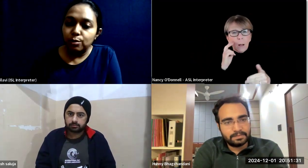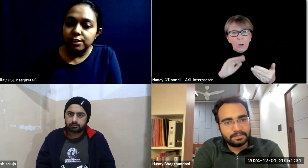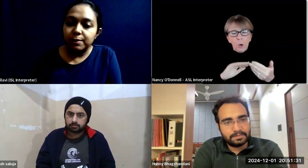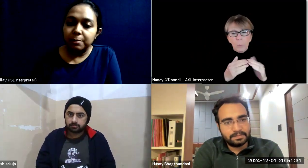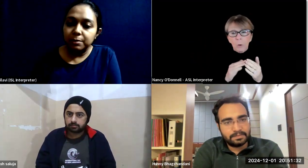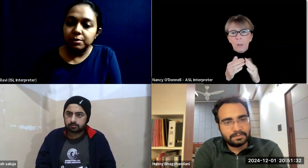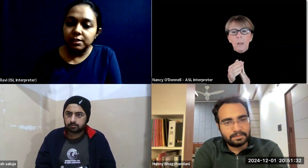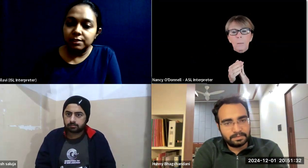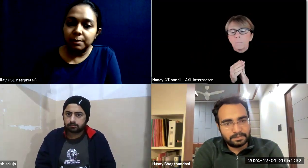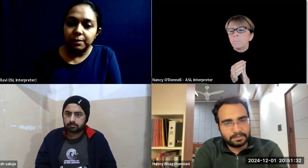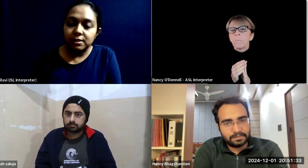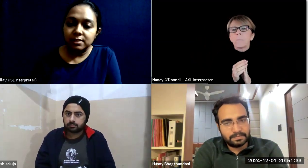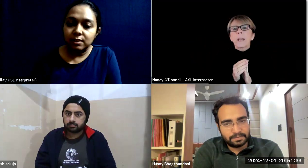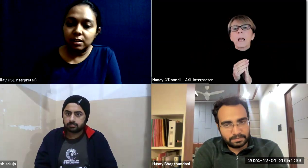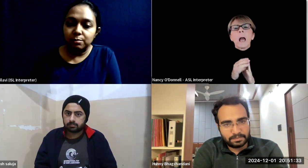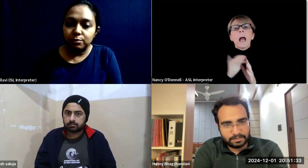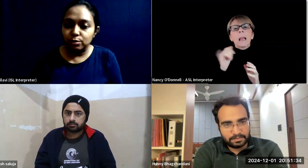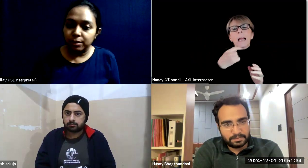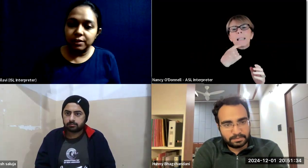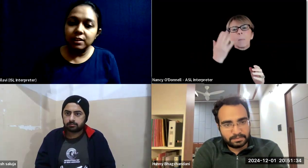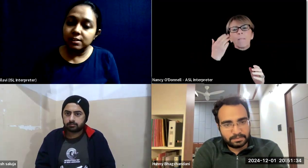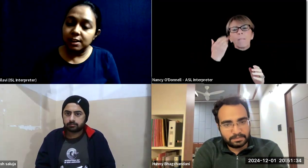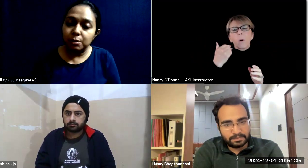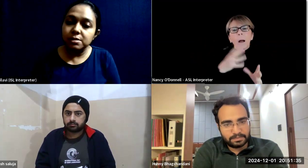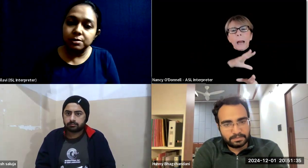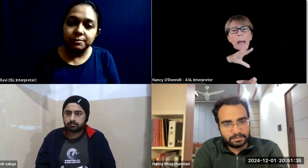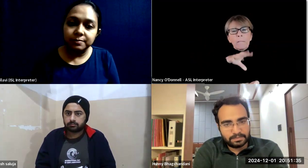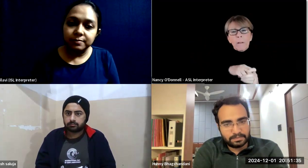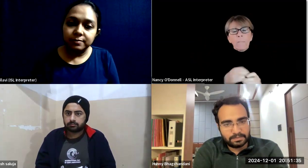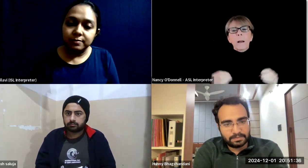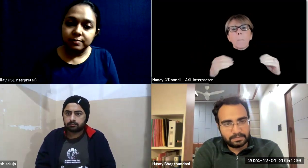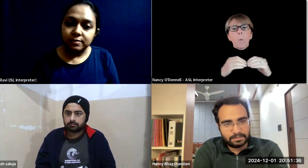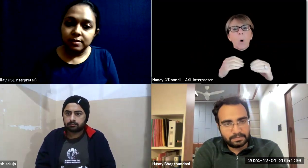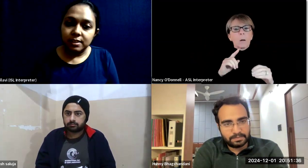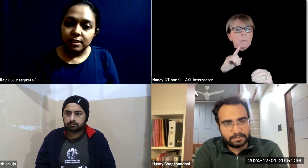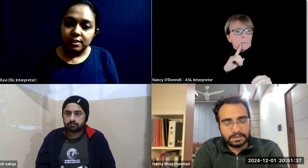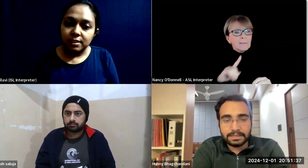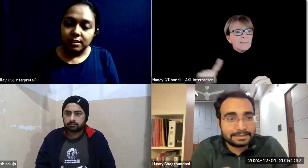said involving more deafblind people in developing these. Do you agree? Is that possible?